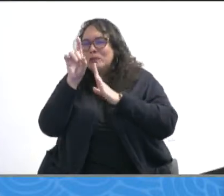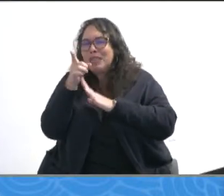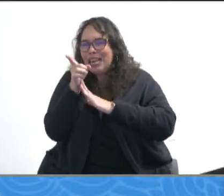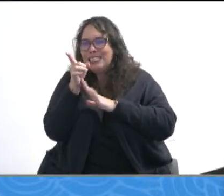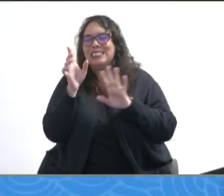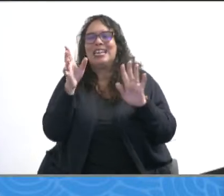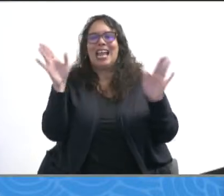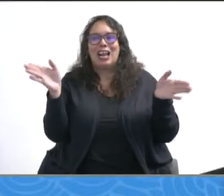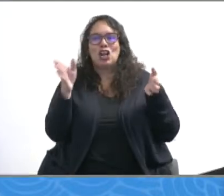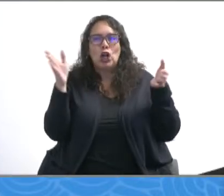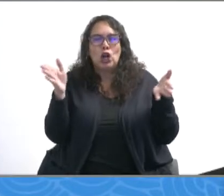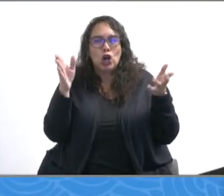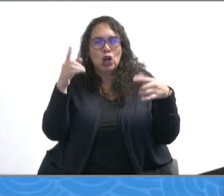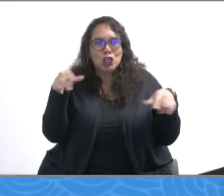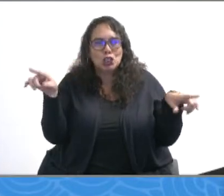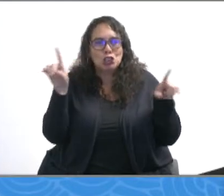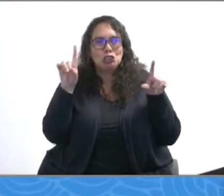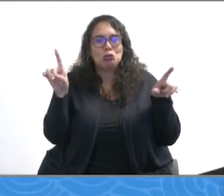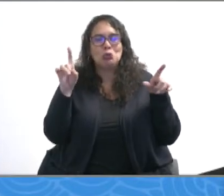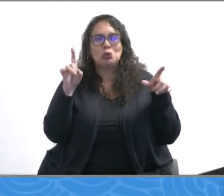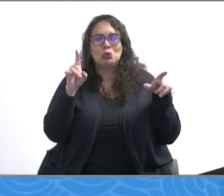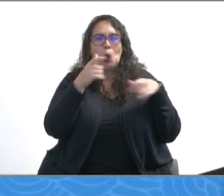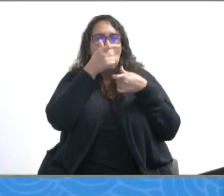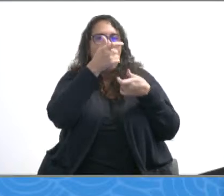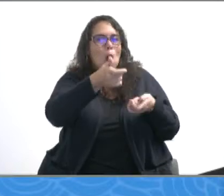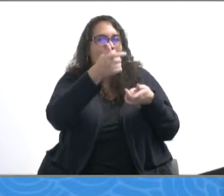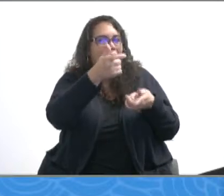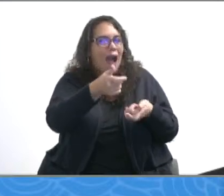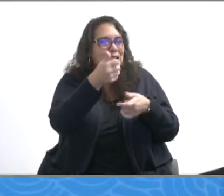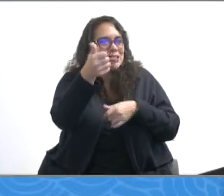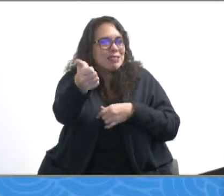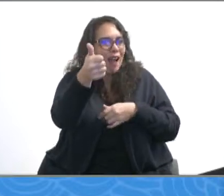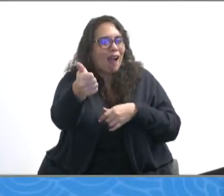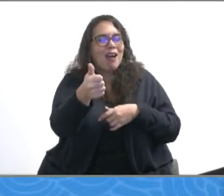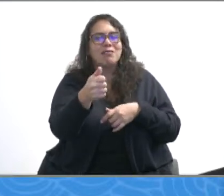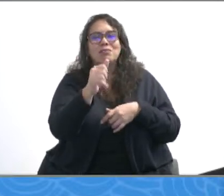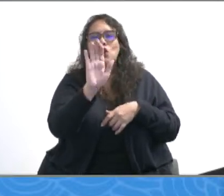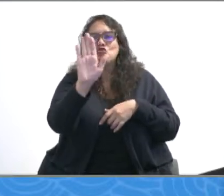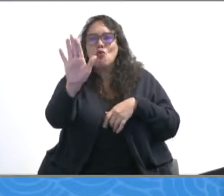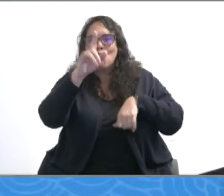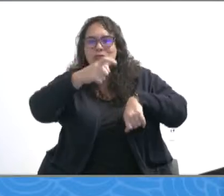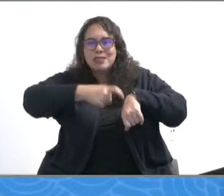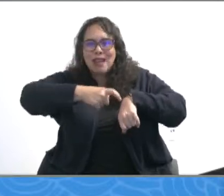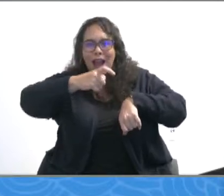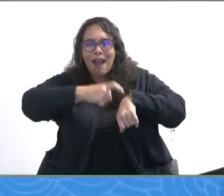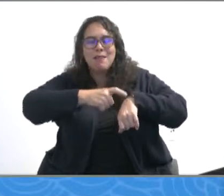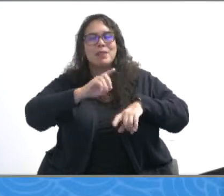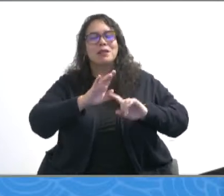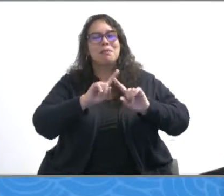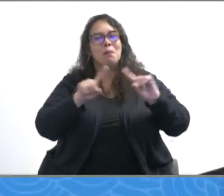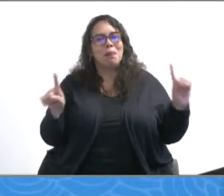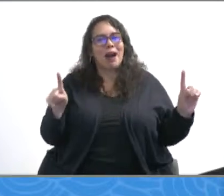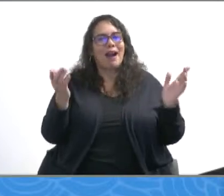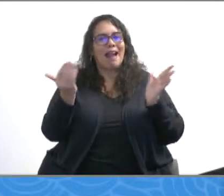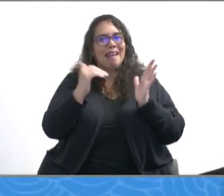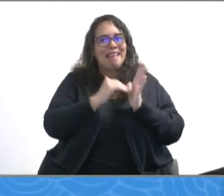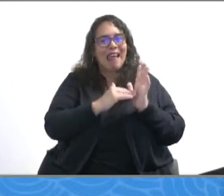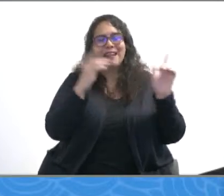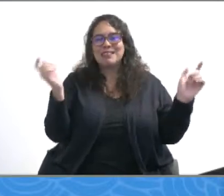and encourage you to finish it at your leisure, on your own. But again, just to celebrate our students